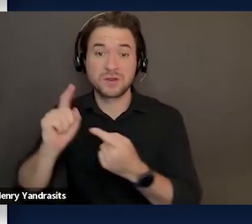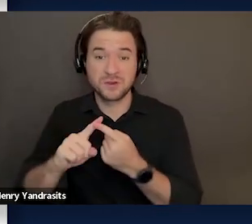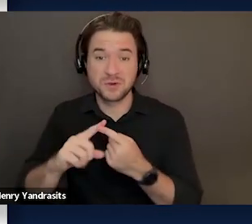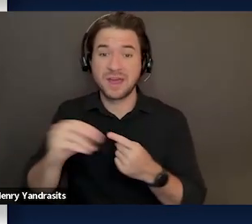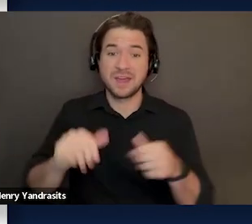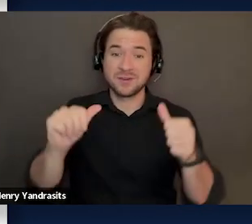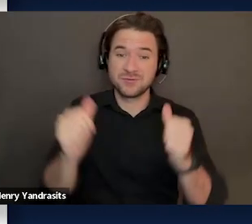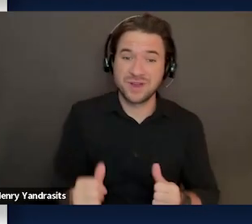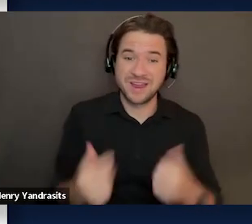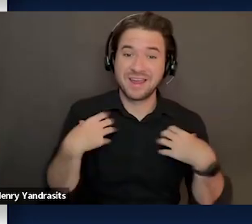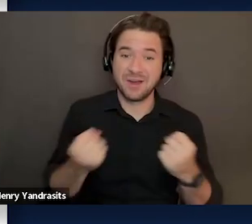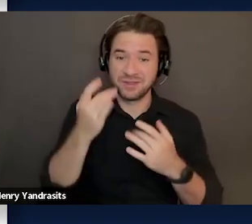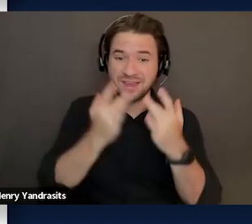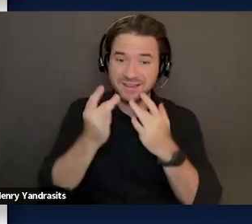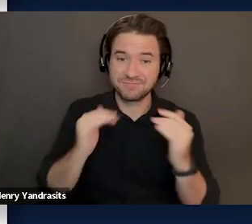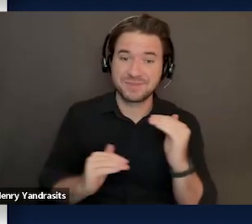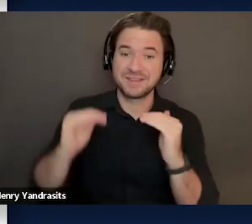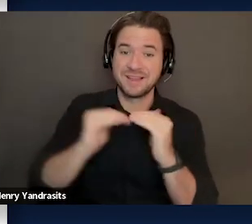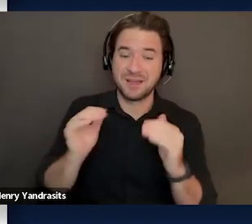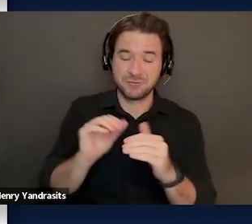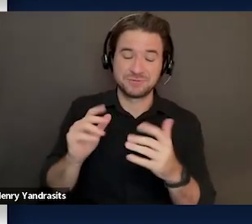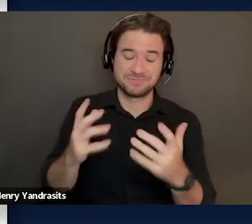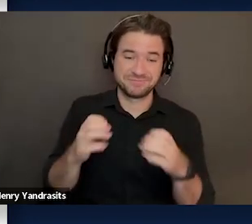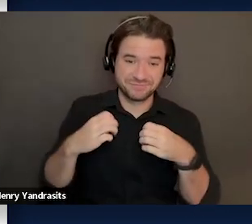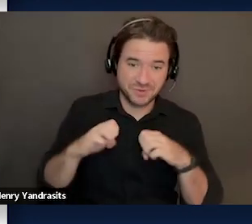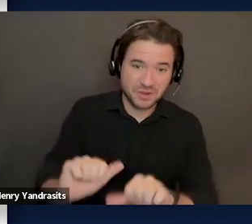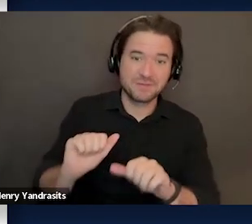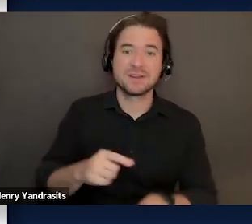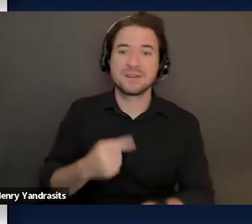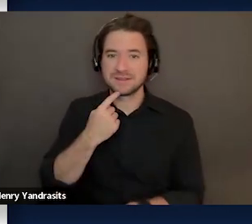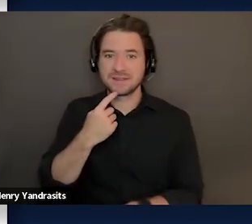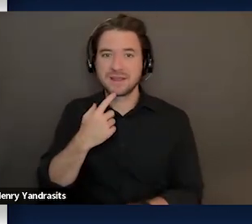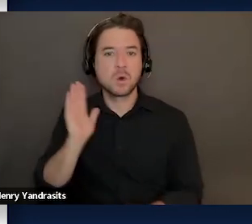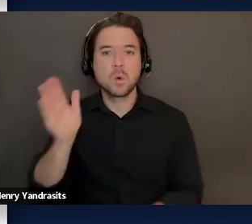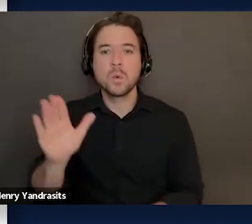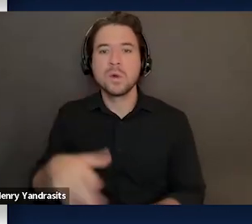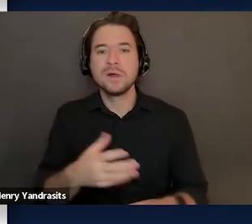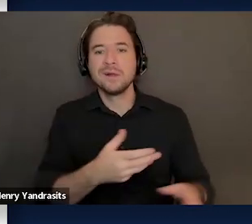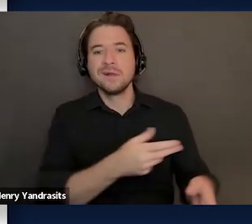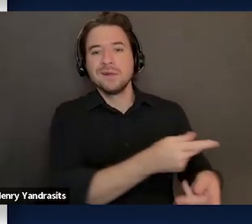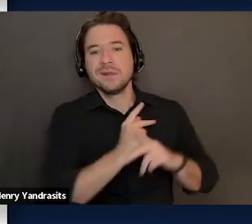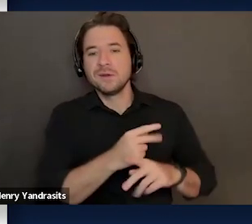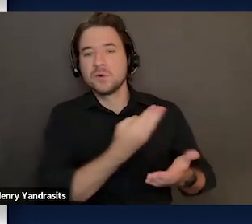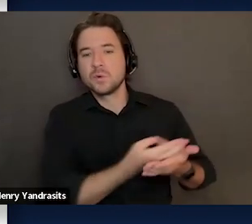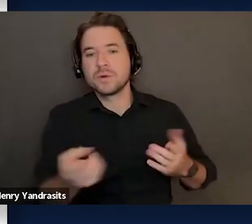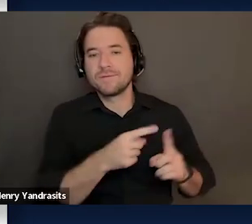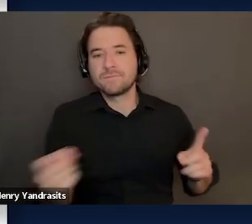It's saying that disabled people will compromise, again, the category of health disparities and siphon resources away from legitimate groups.